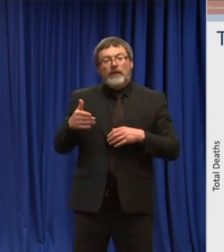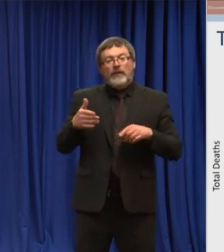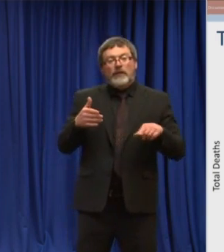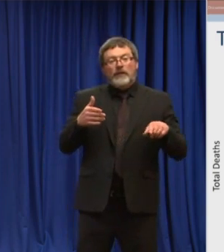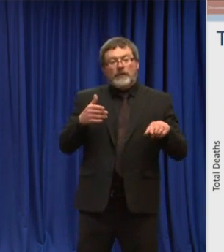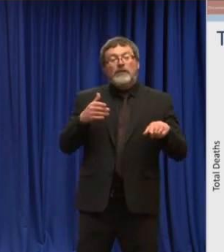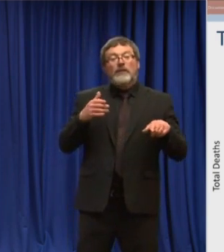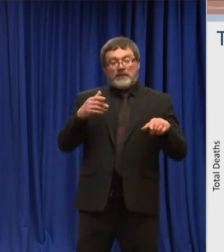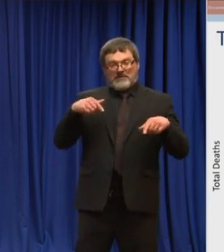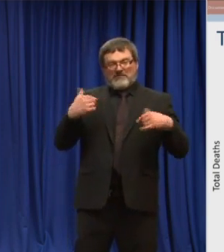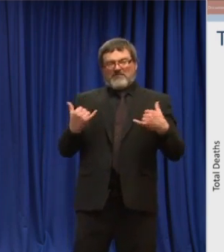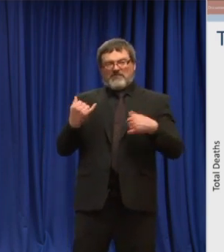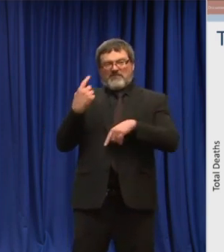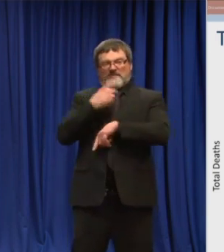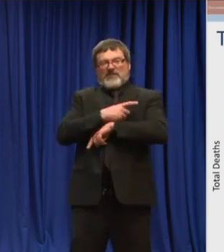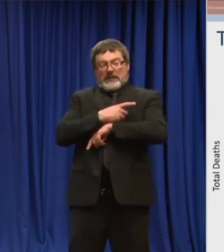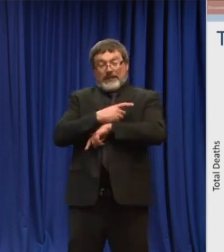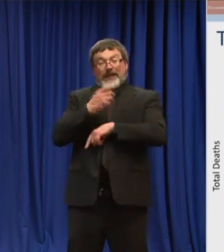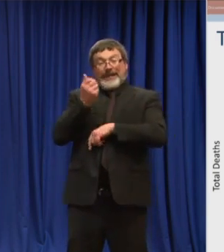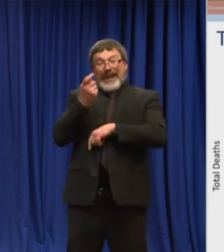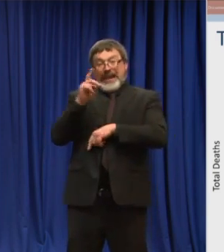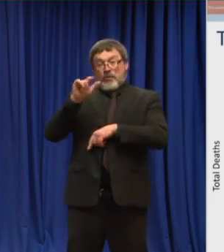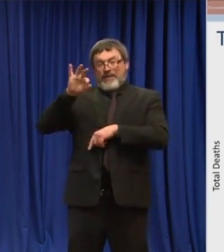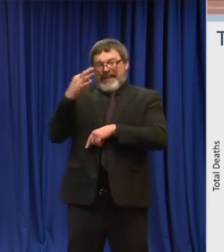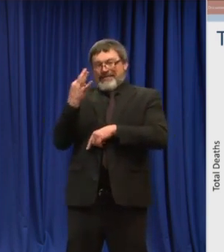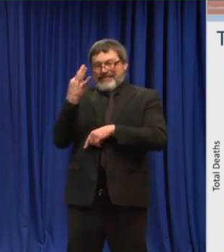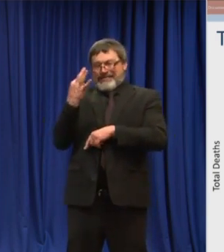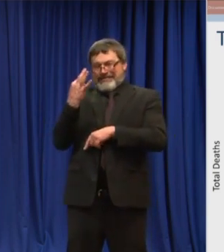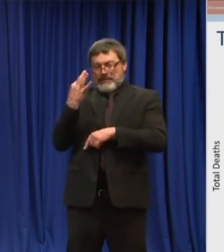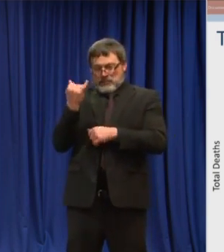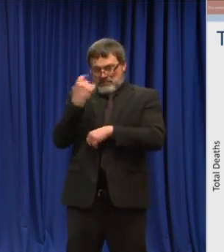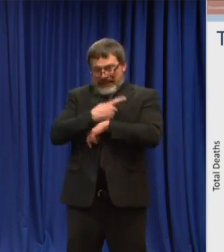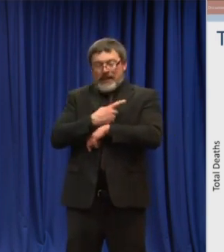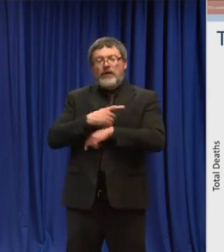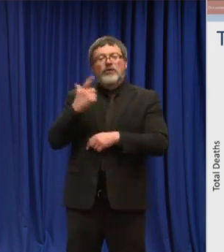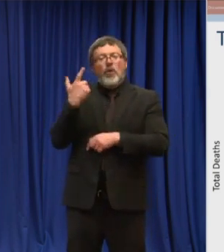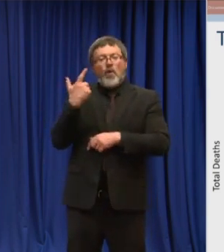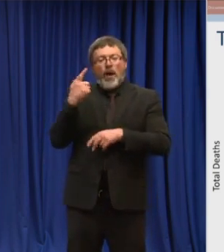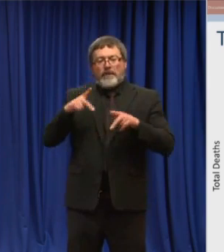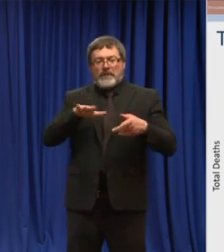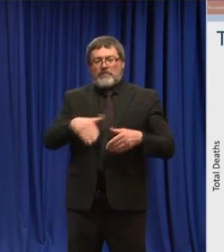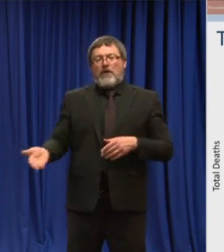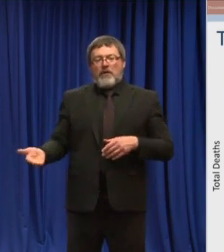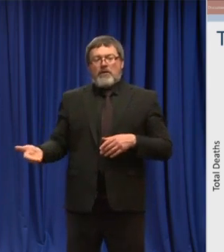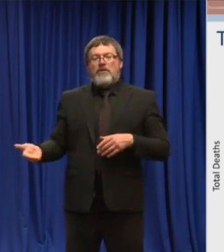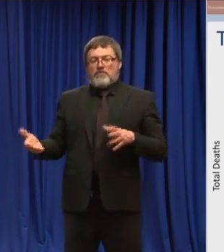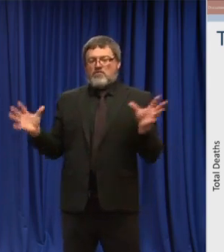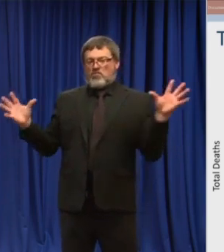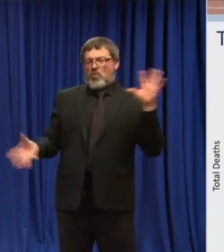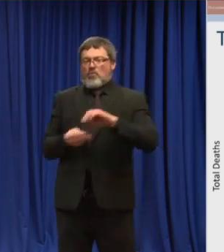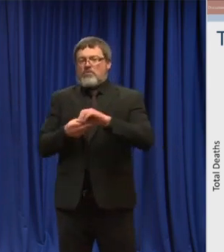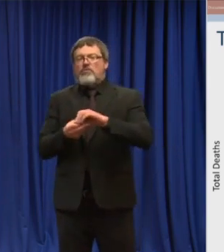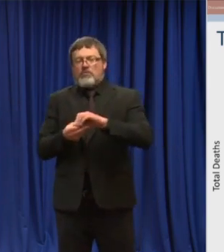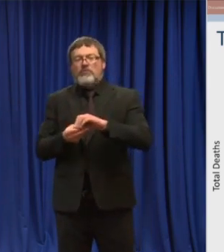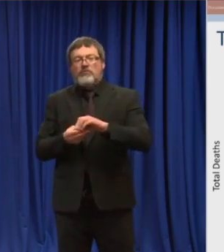SO IF YOU LOOK AT APRIL 9TH, THERE ARE A TOTAL OF 21 INDIVIDUALS WHO HAVE NOW DIED IN NEW HAMPSHIRE FROM COVID-19.